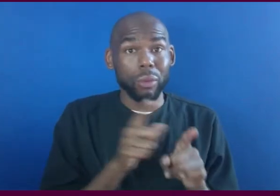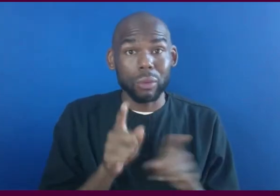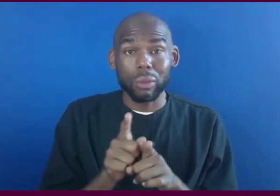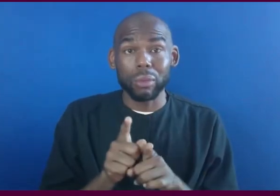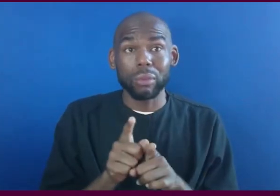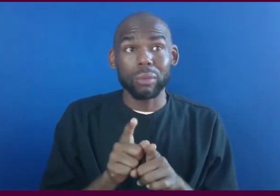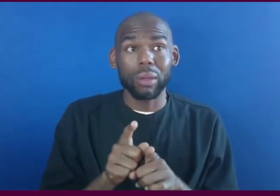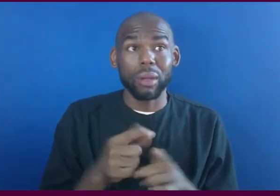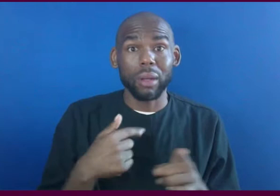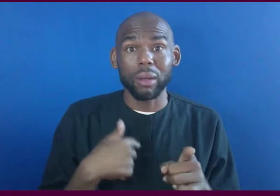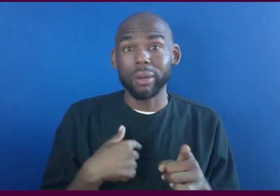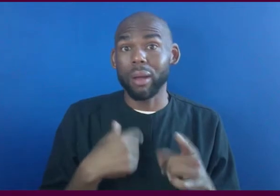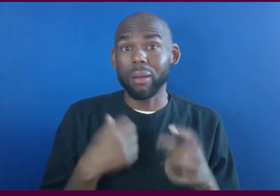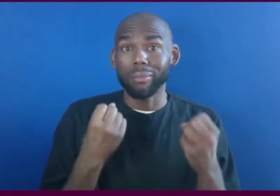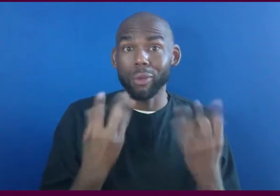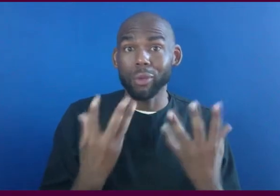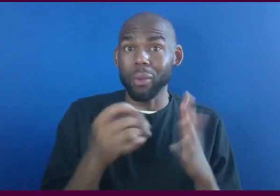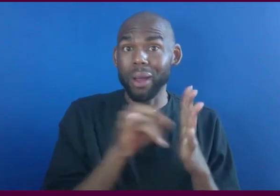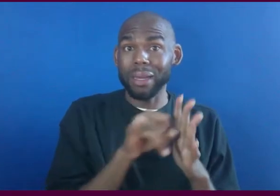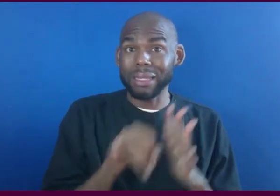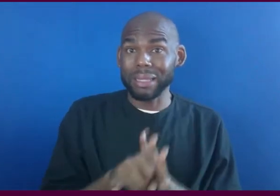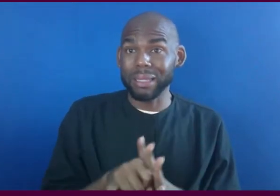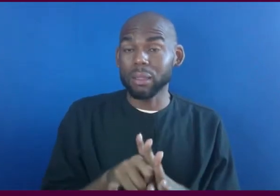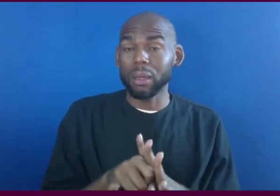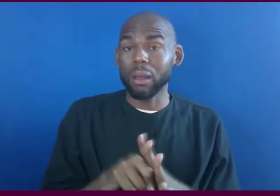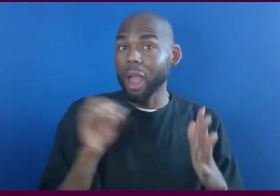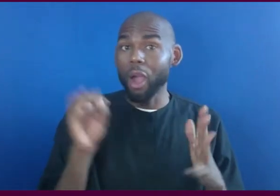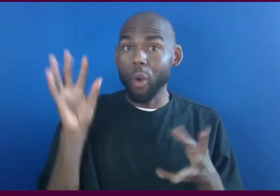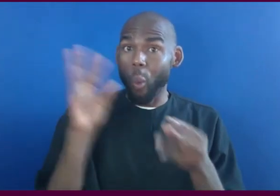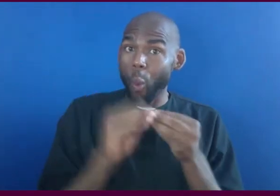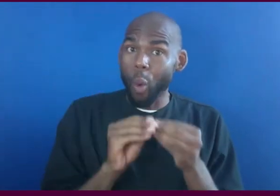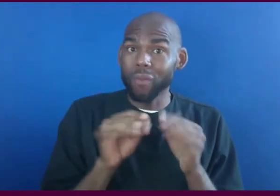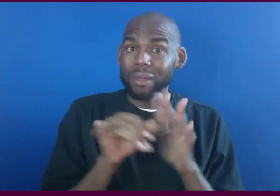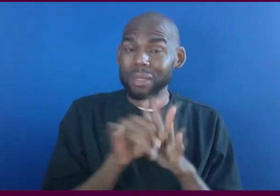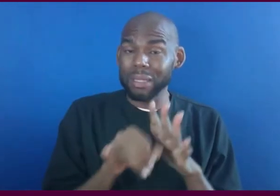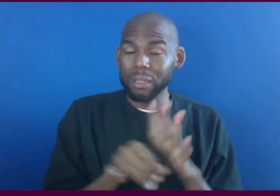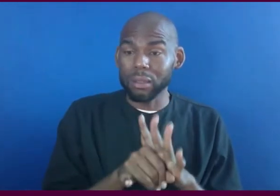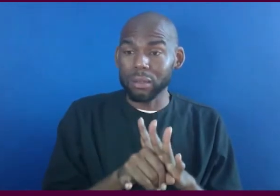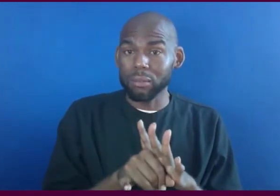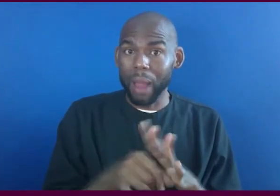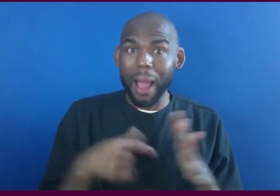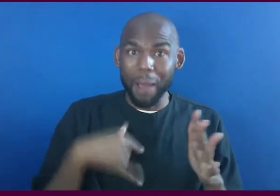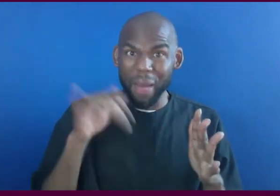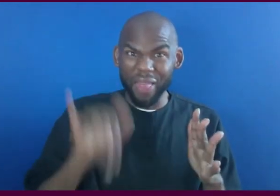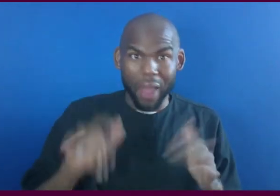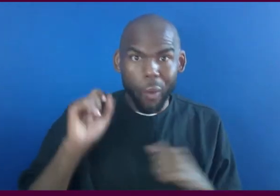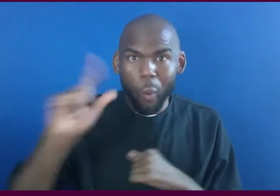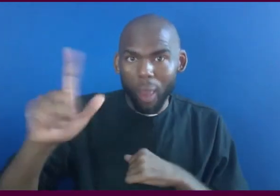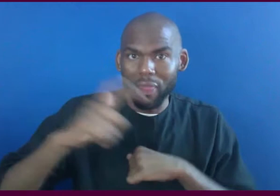I have multiple identities and I'm all of those identities all the time.